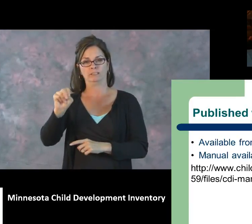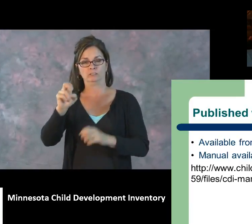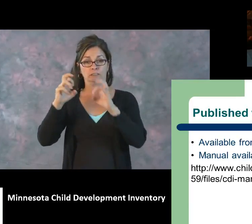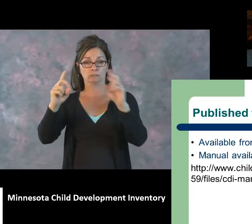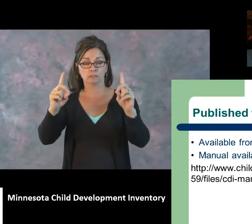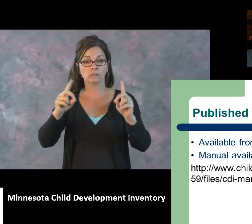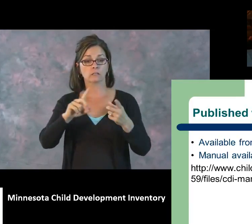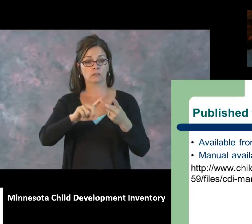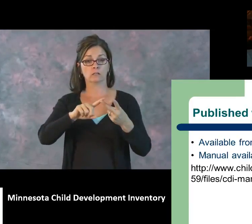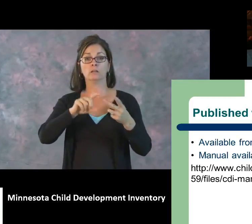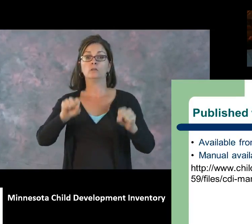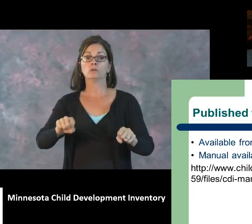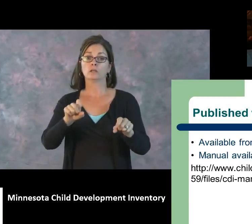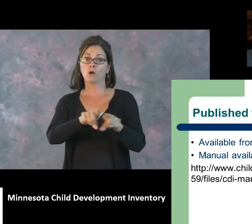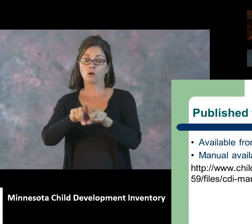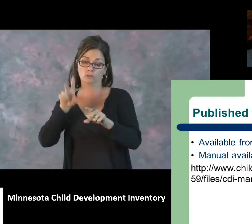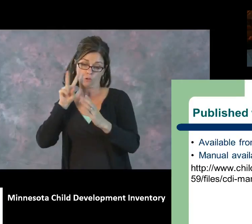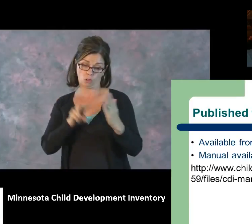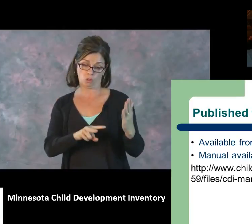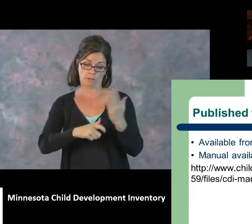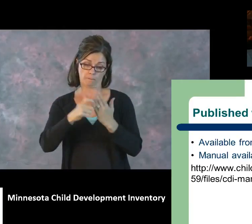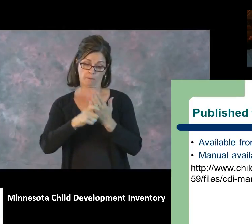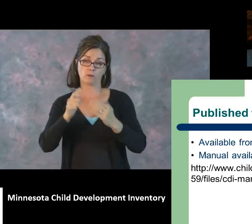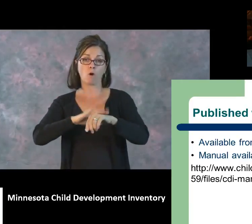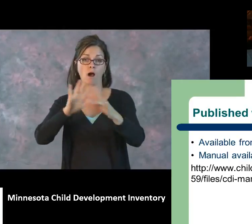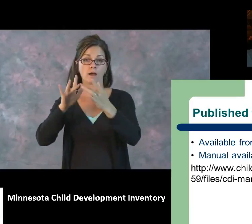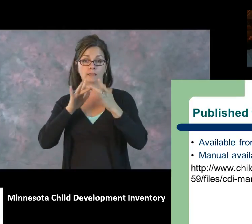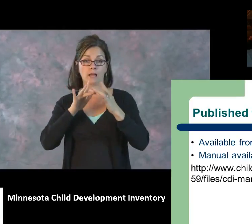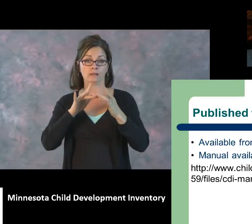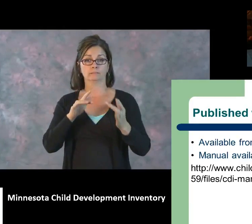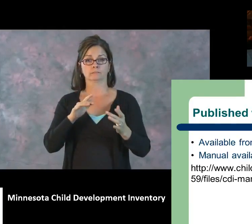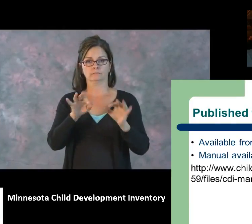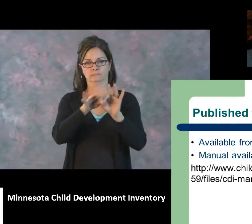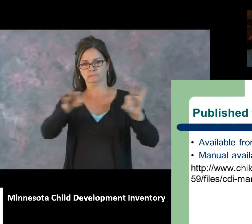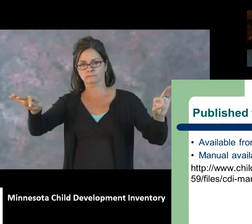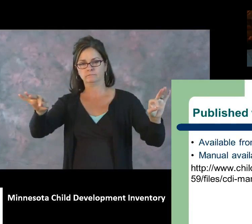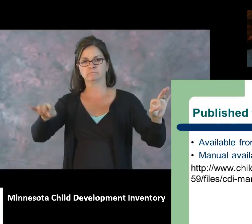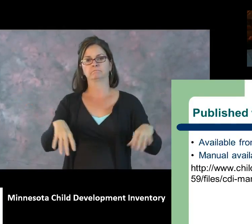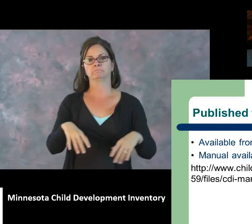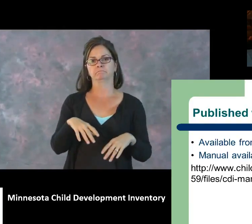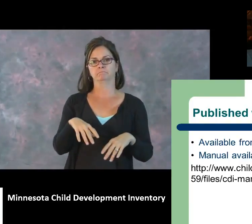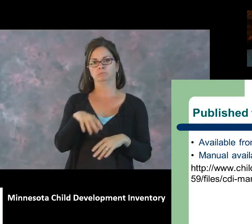You can also look at the manual online at the following website.